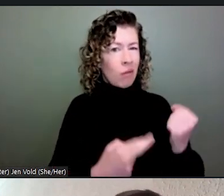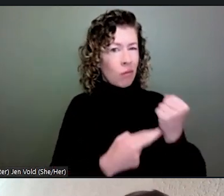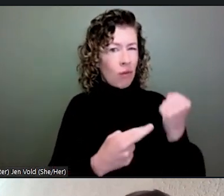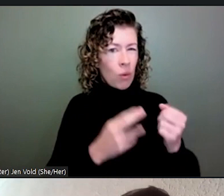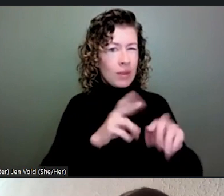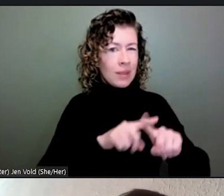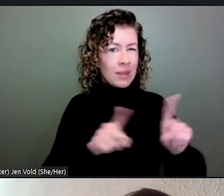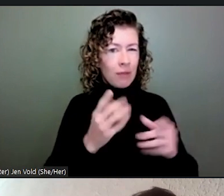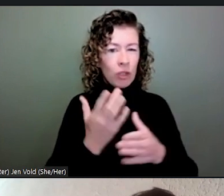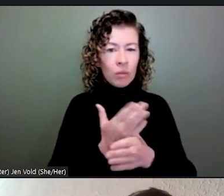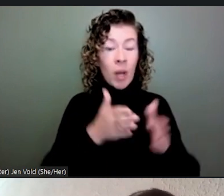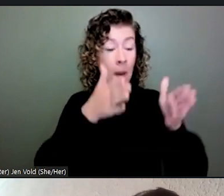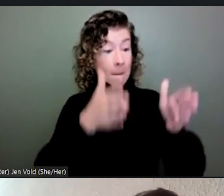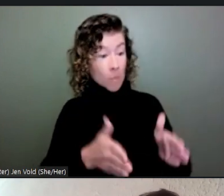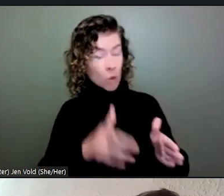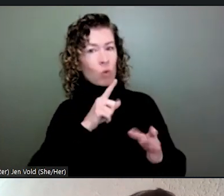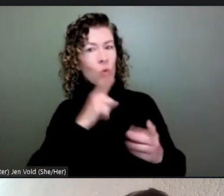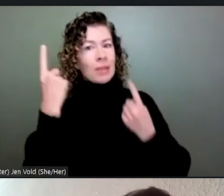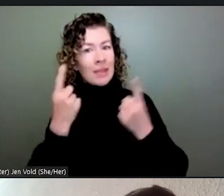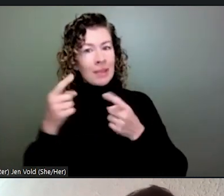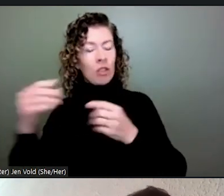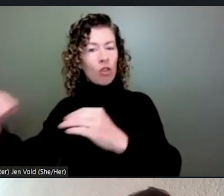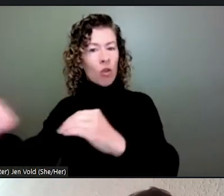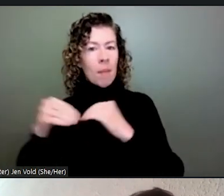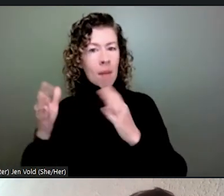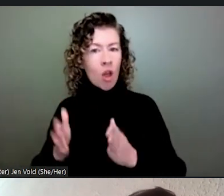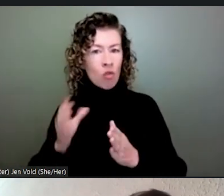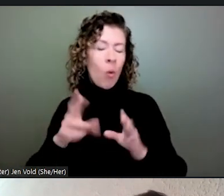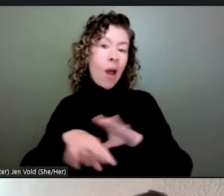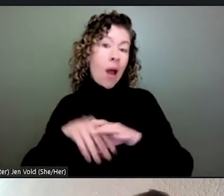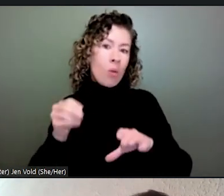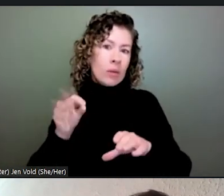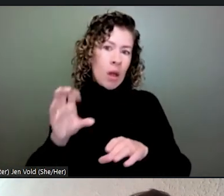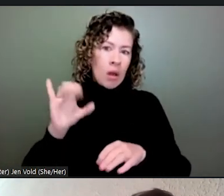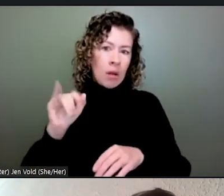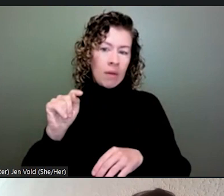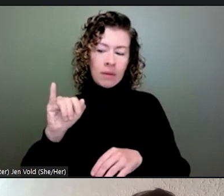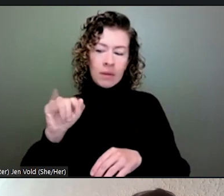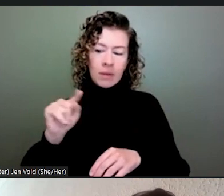you know, a person who's considered a migrant outside of the citizenry, and, you know, citizens themselves.